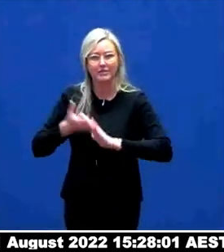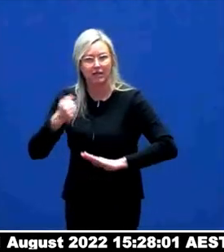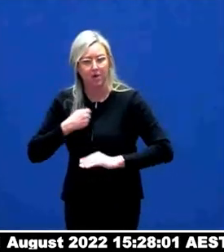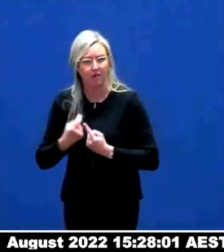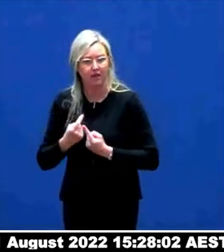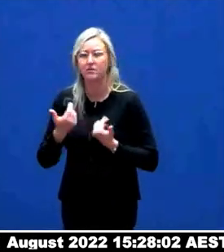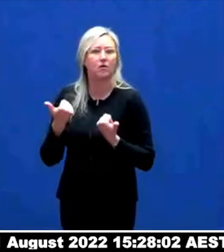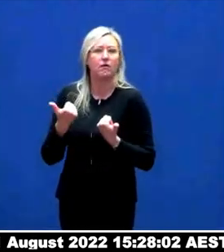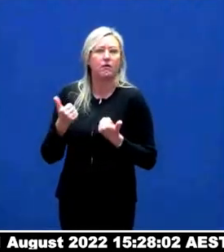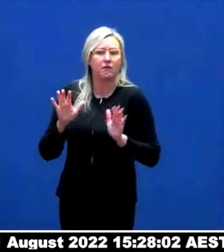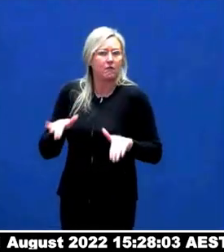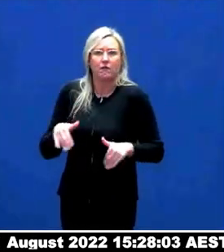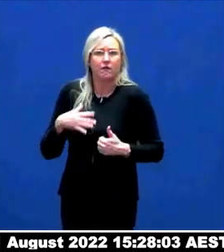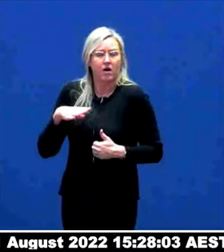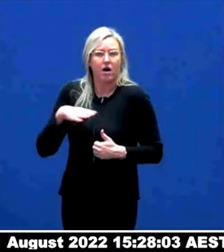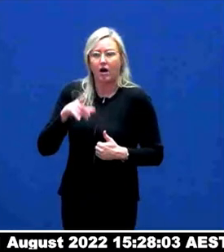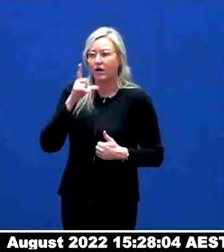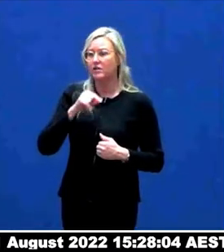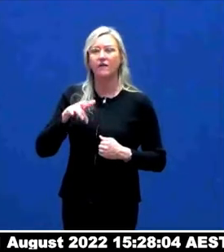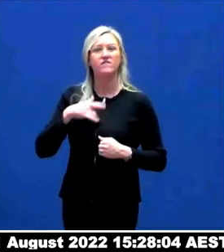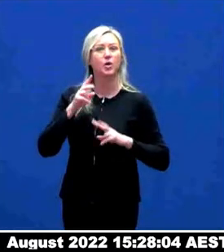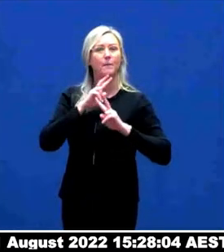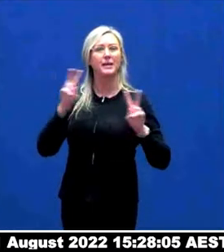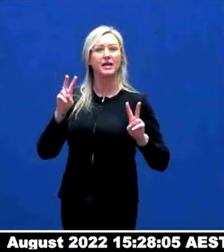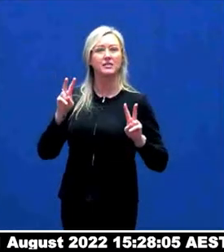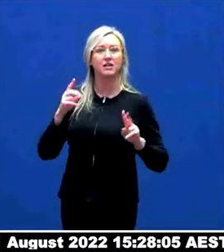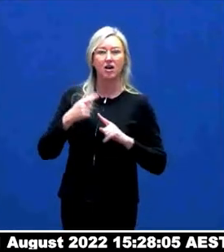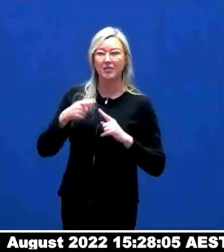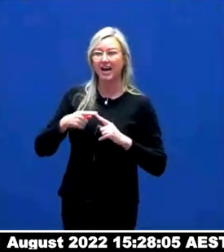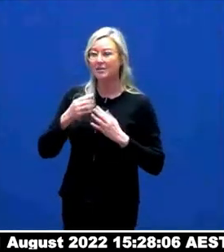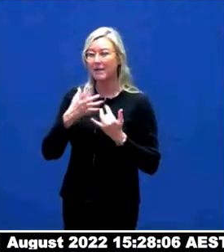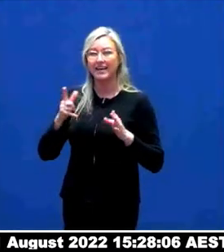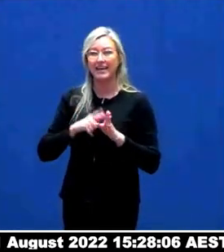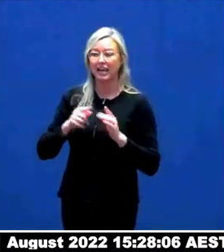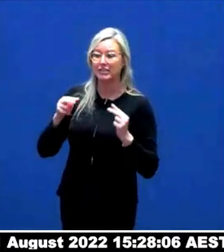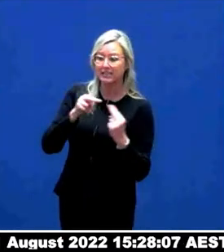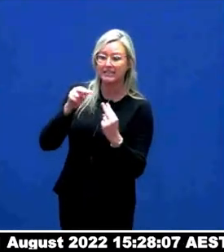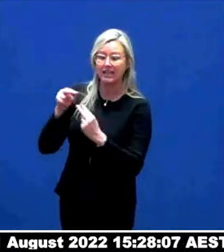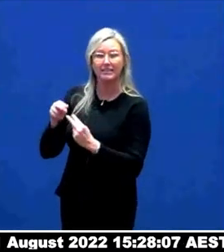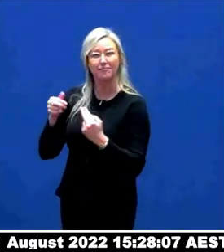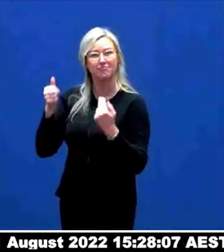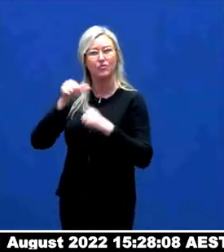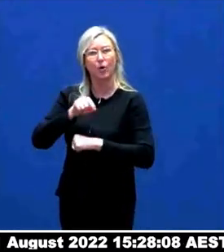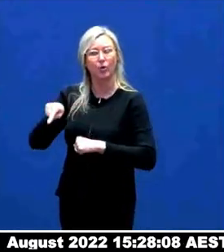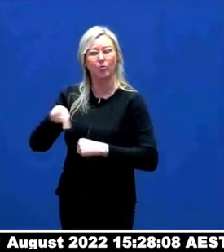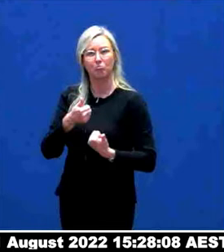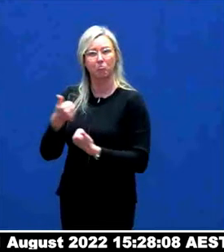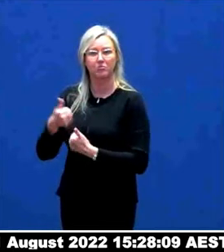live in peace. And, you know, if you live together long enough, you get to know each other. MS EASTMAN: And a lot of people you've lived with at different points in time